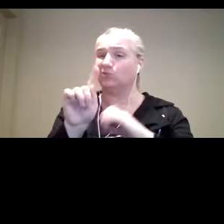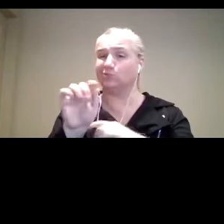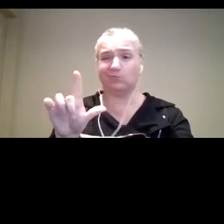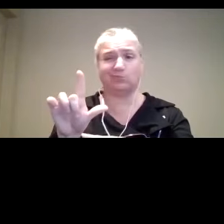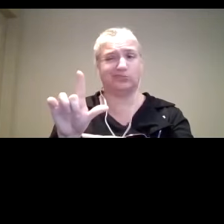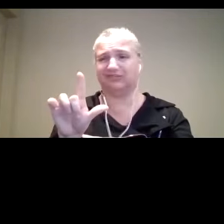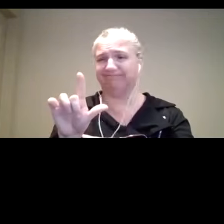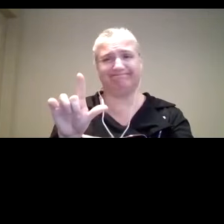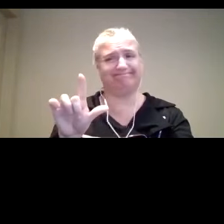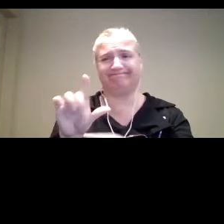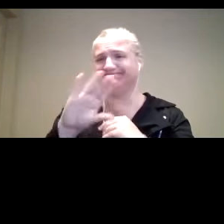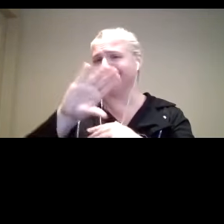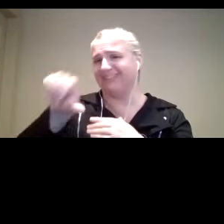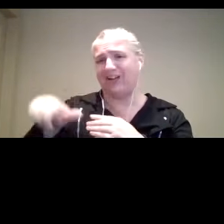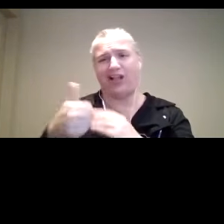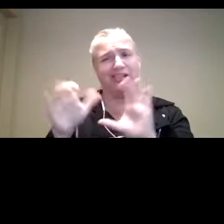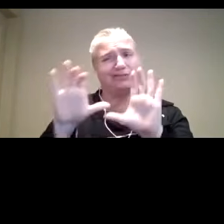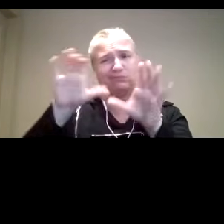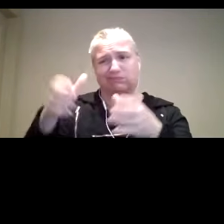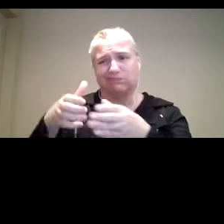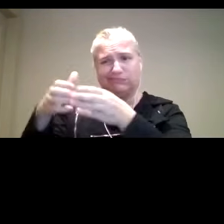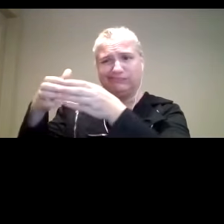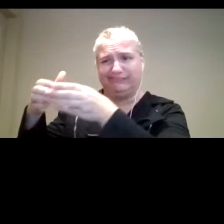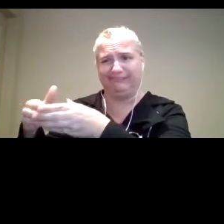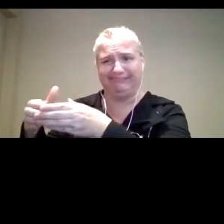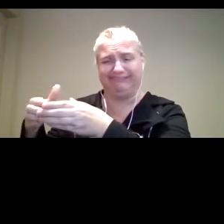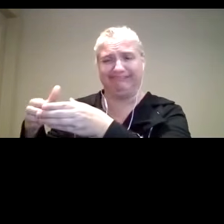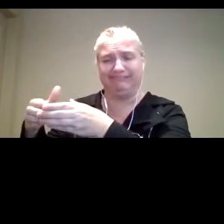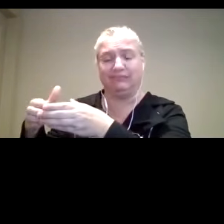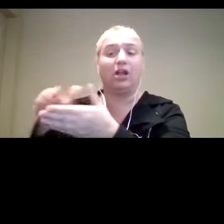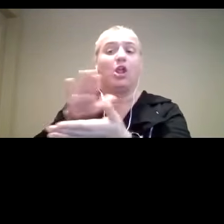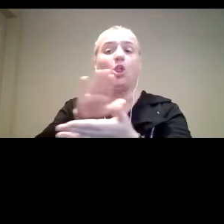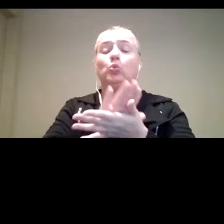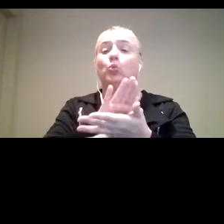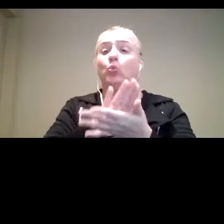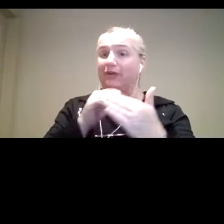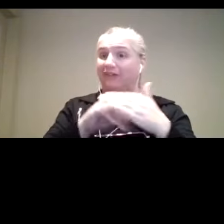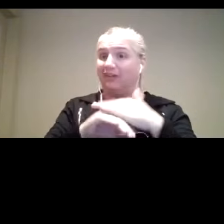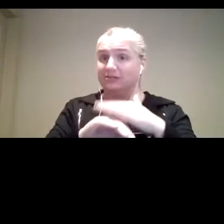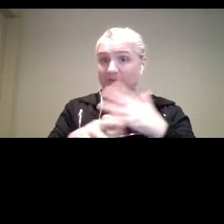I think that's a whole nother thing. And what schools have access to is very different.